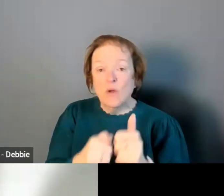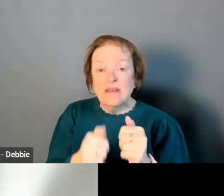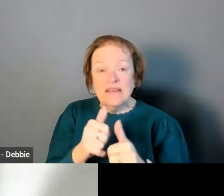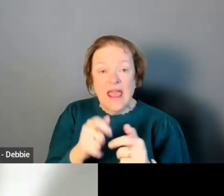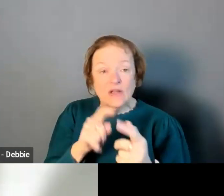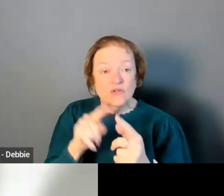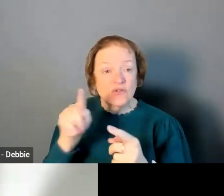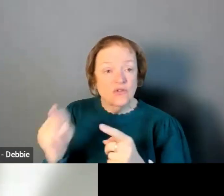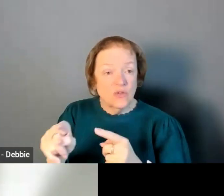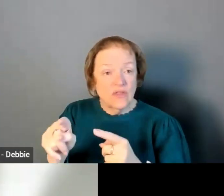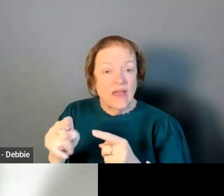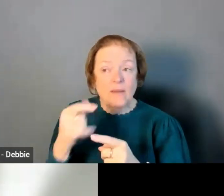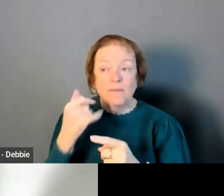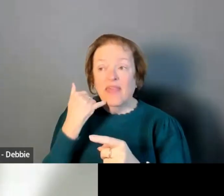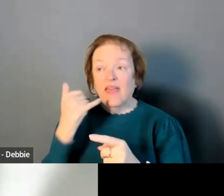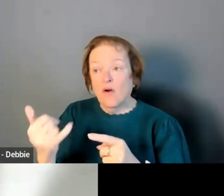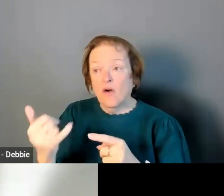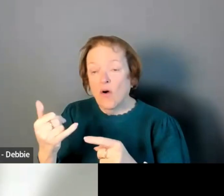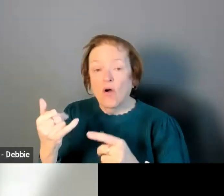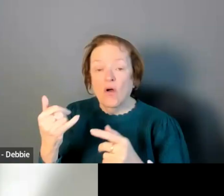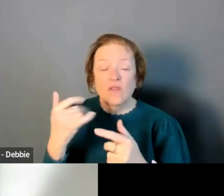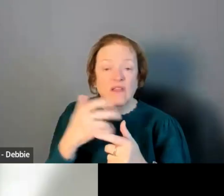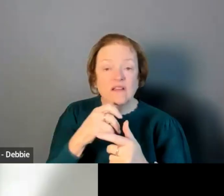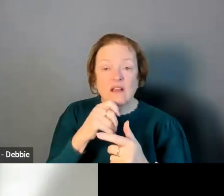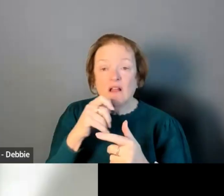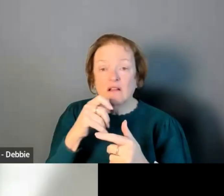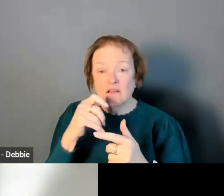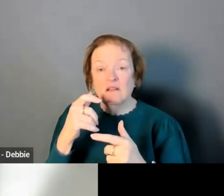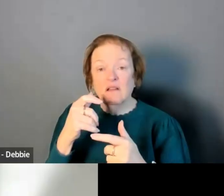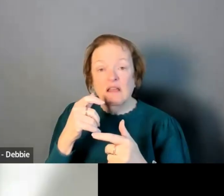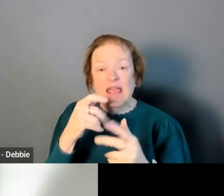they call them, but it is on Do Not Disturb, but it rings through. It takes away that connection.